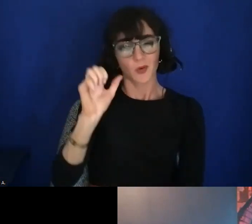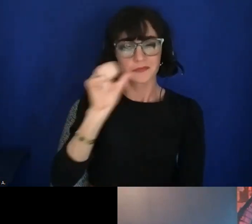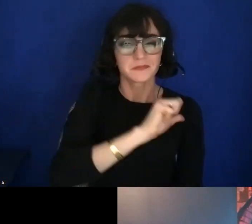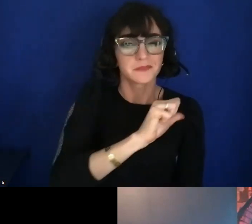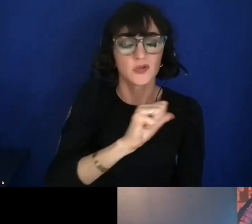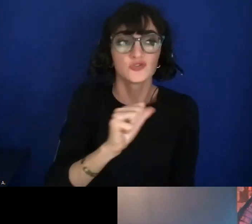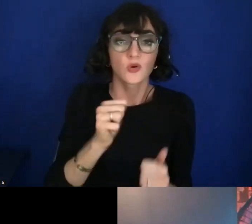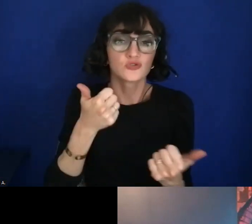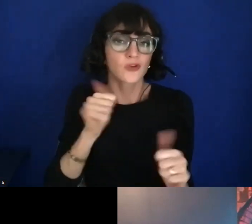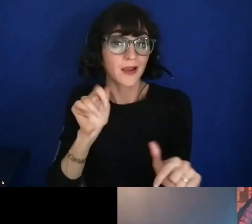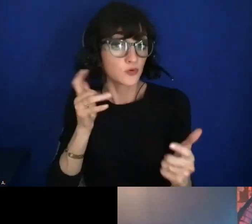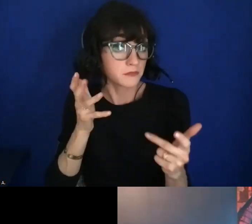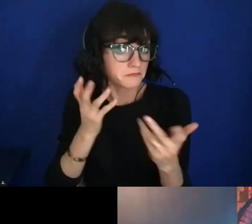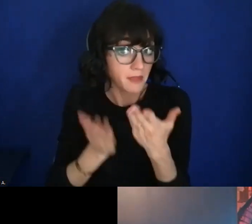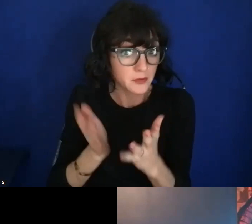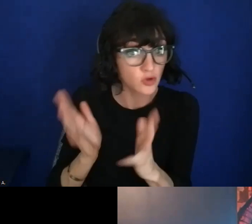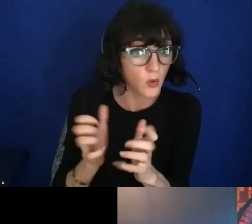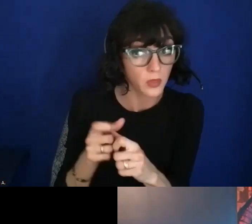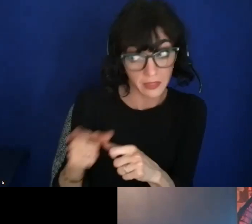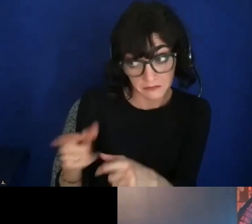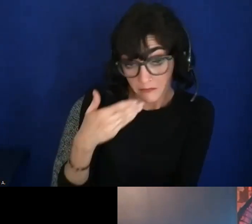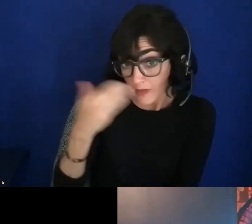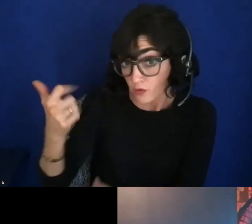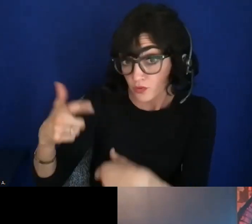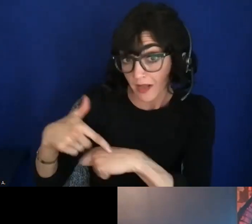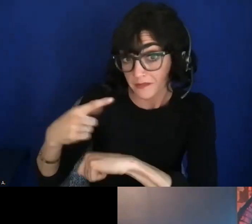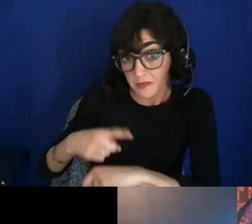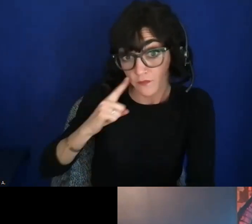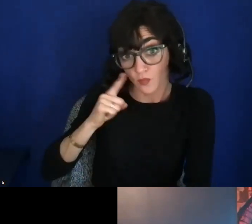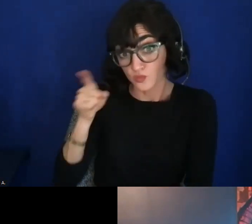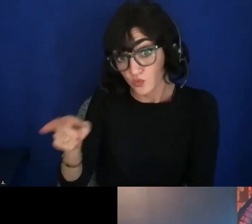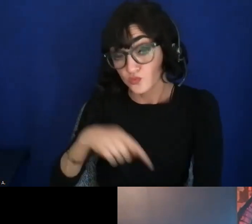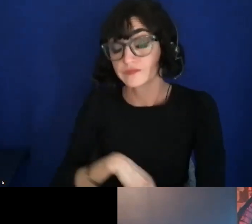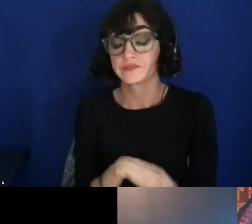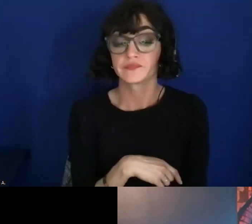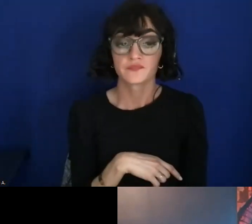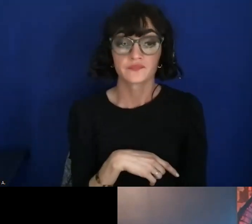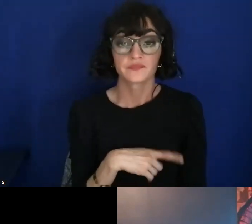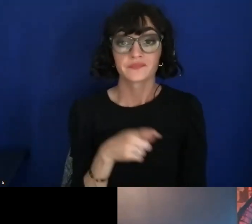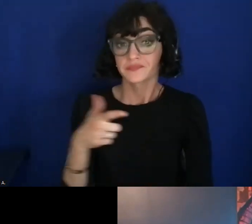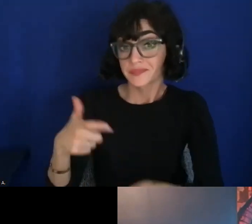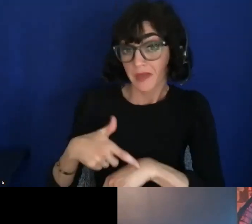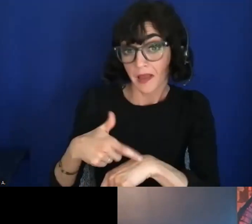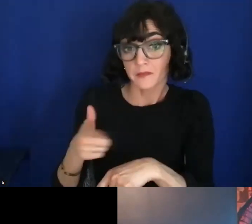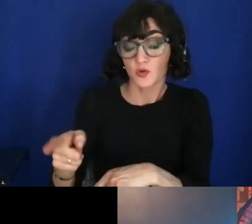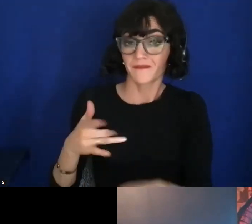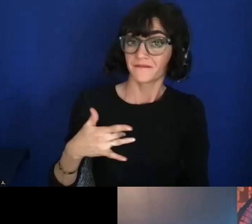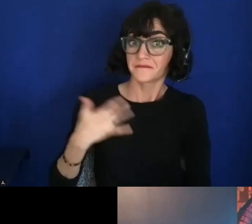time of day for you is there a time where you are feeling the effects of your intoxication